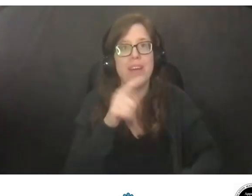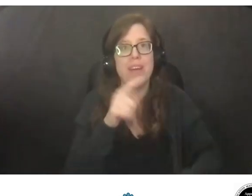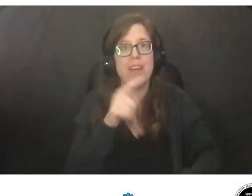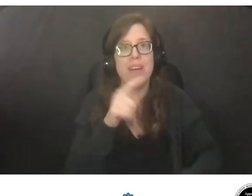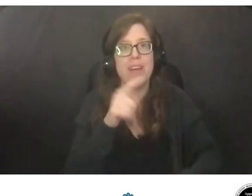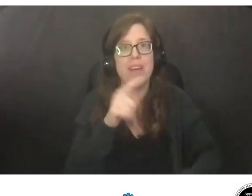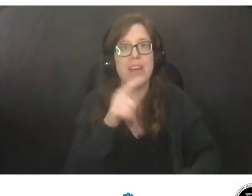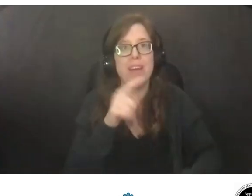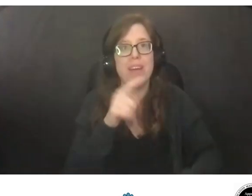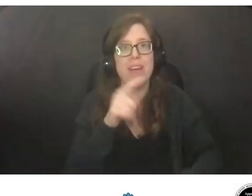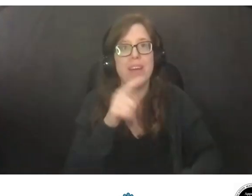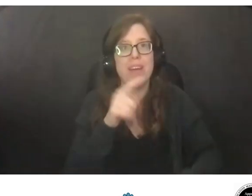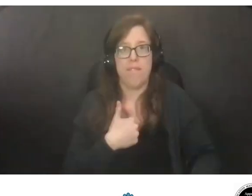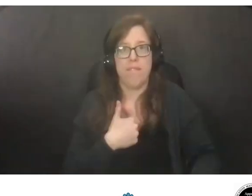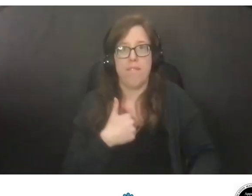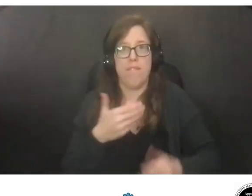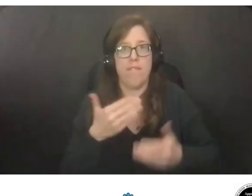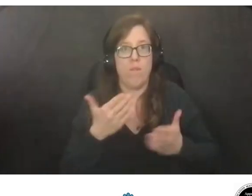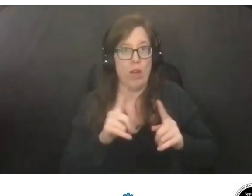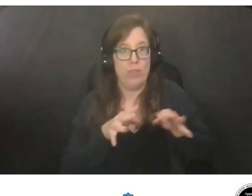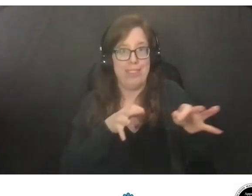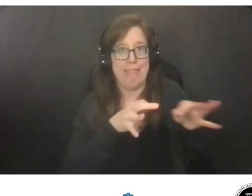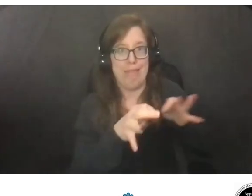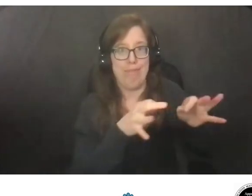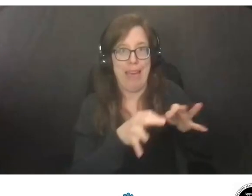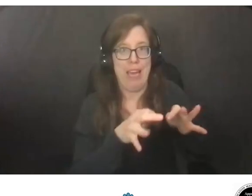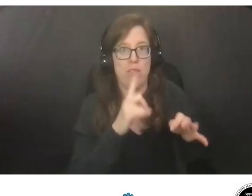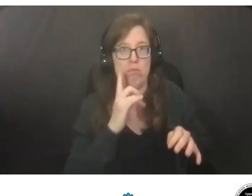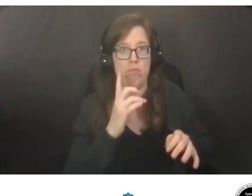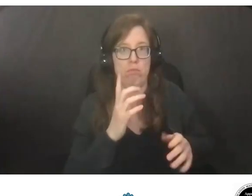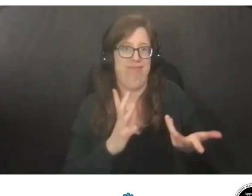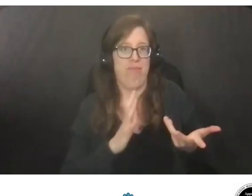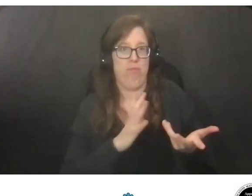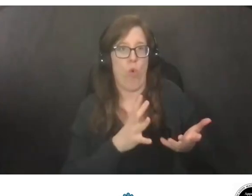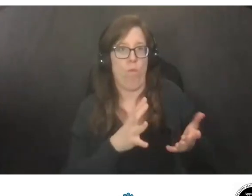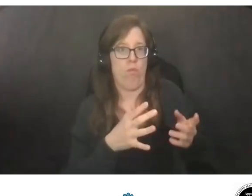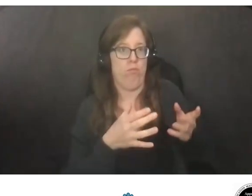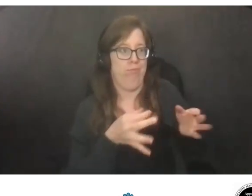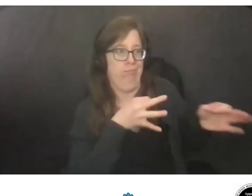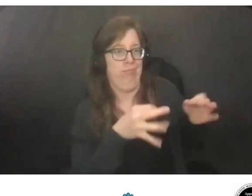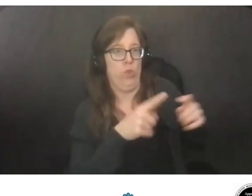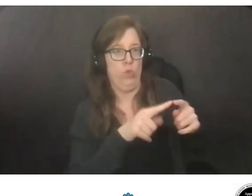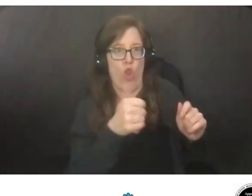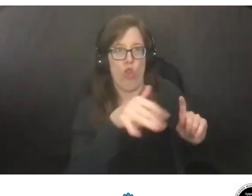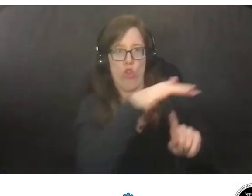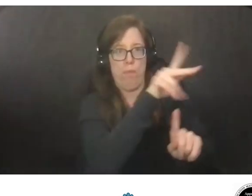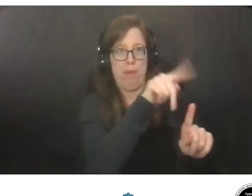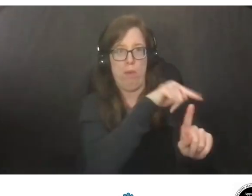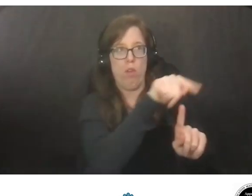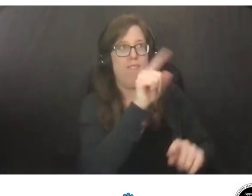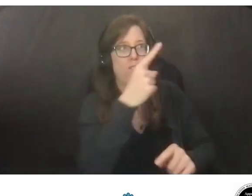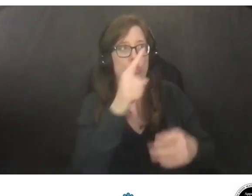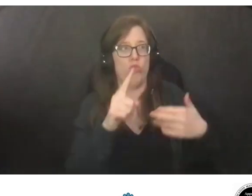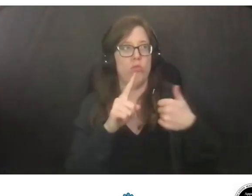have a way to clearly explain this information to those around them. Our first bullet here is,